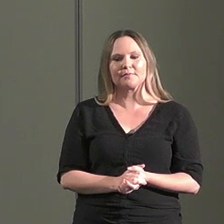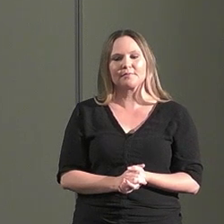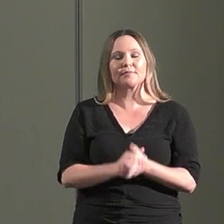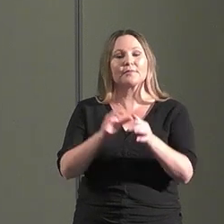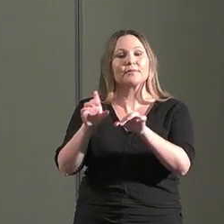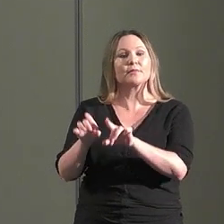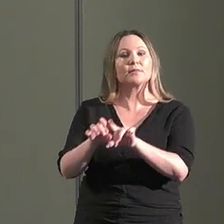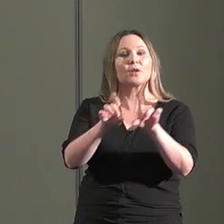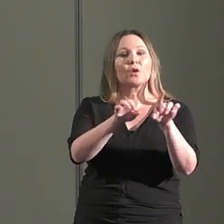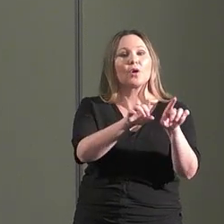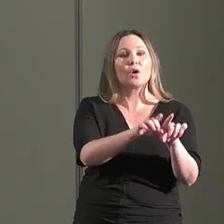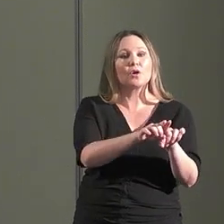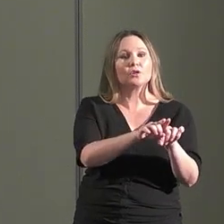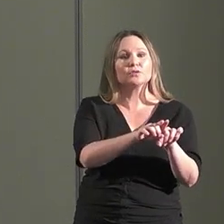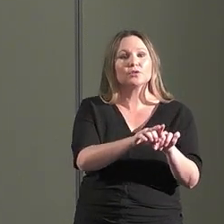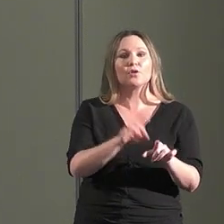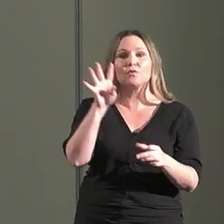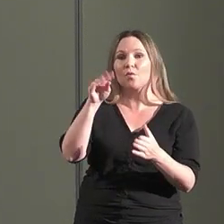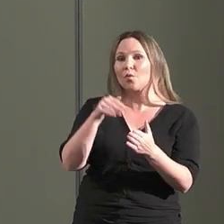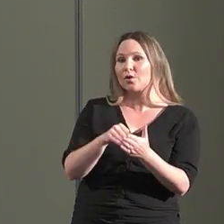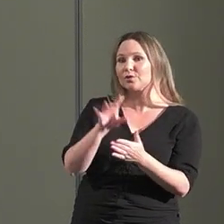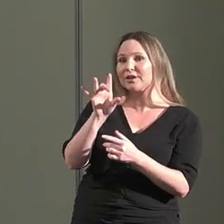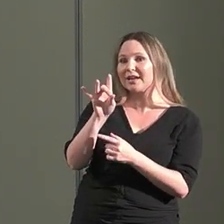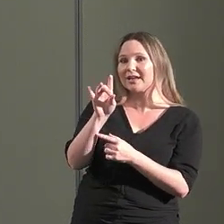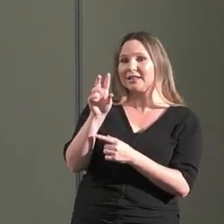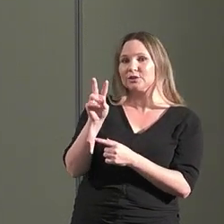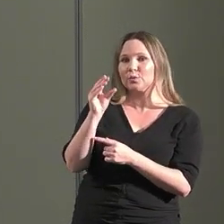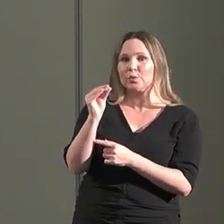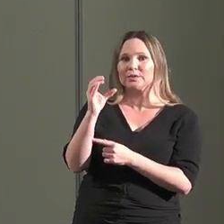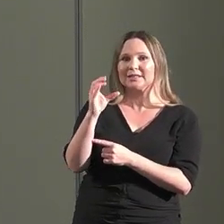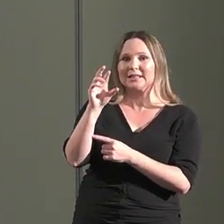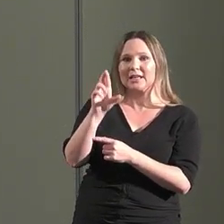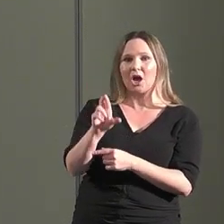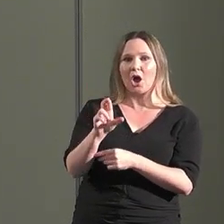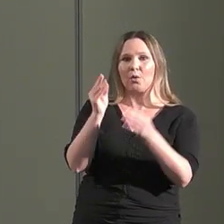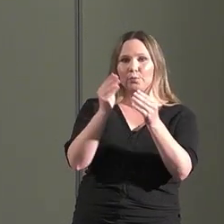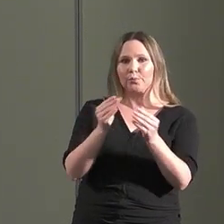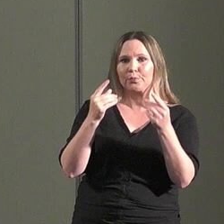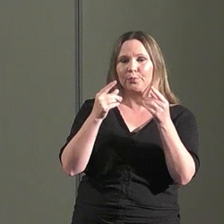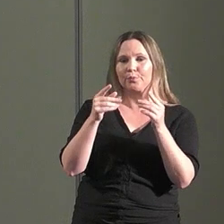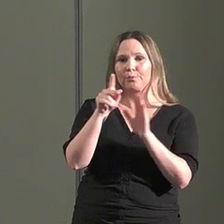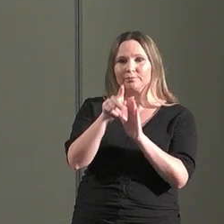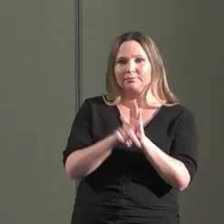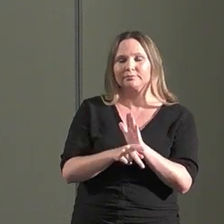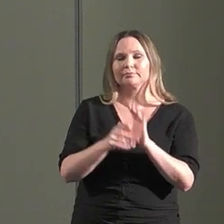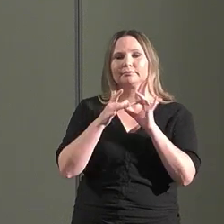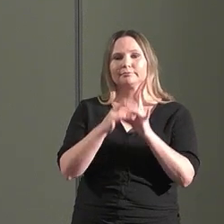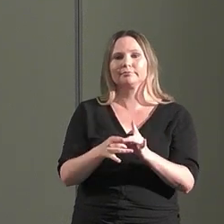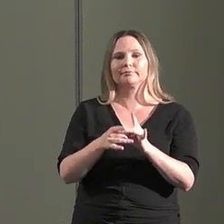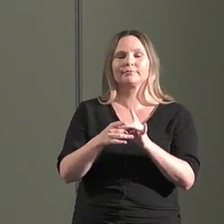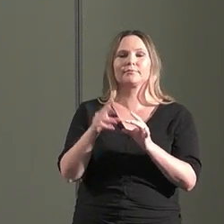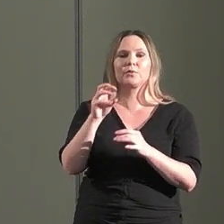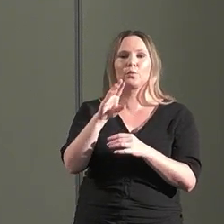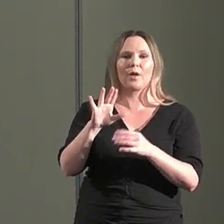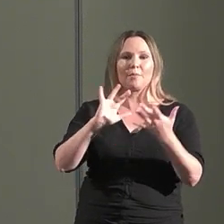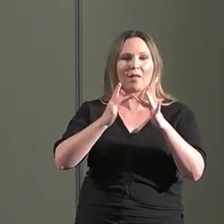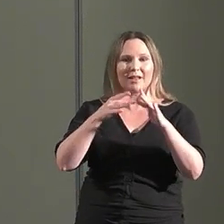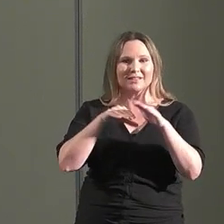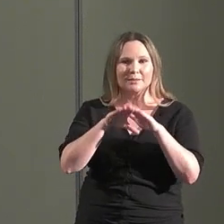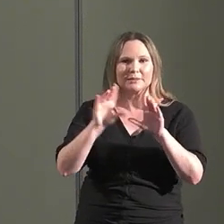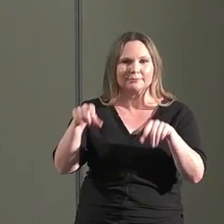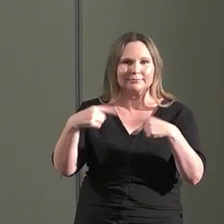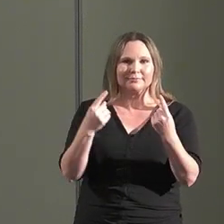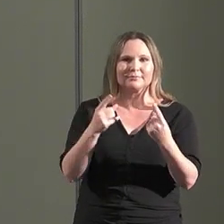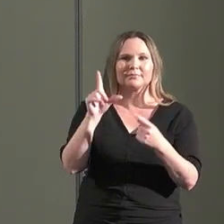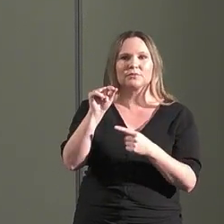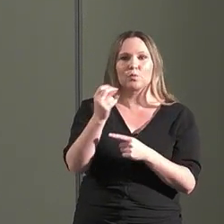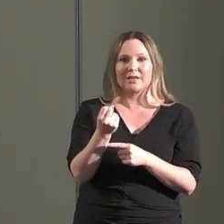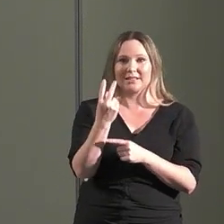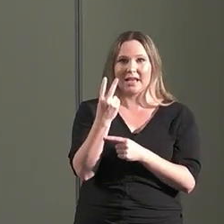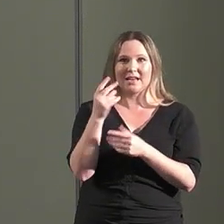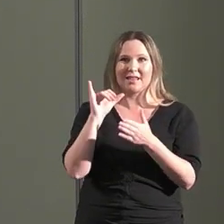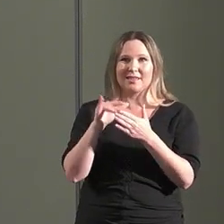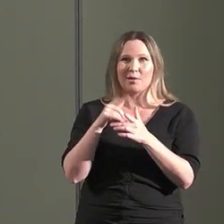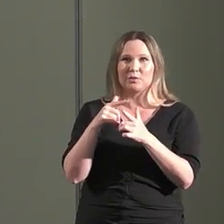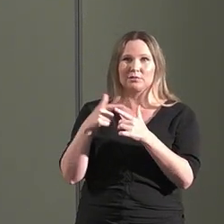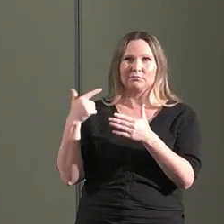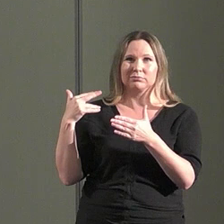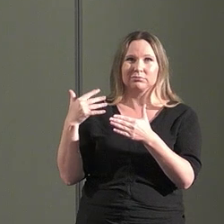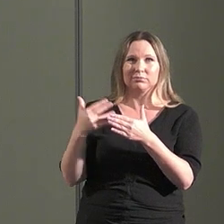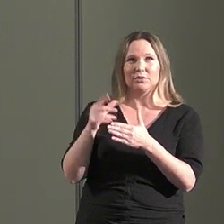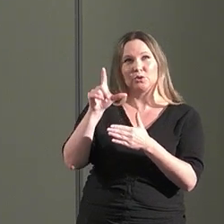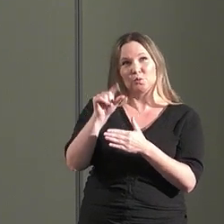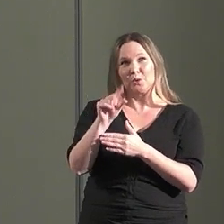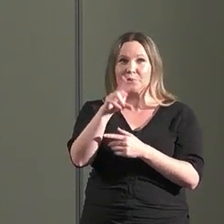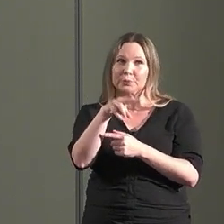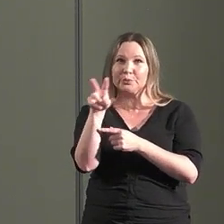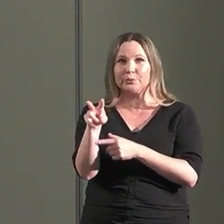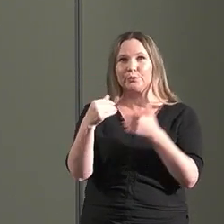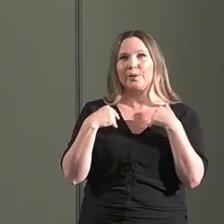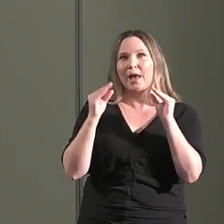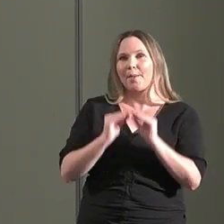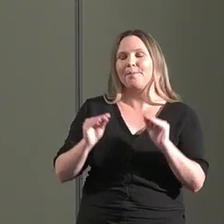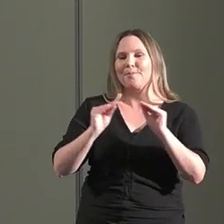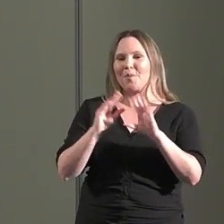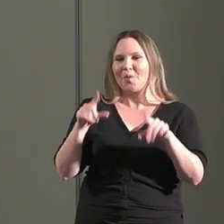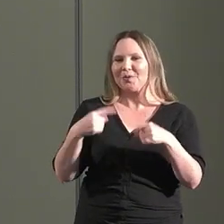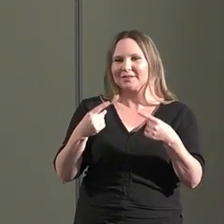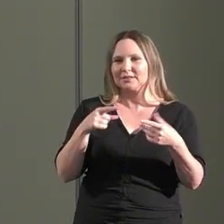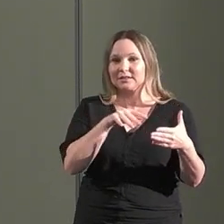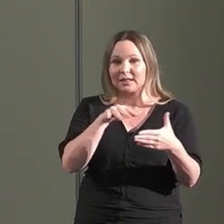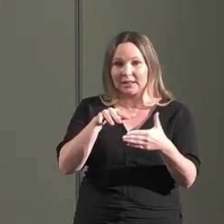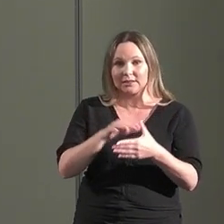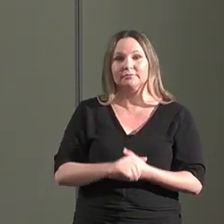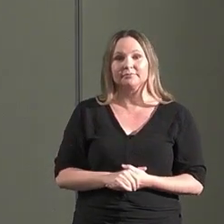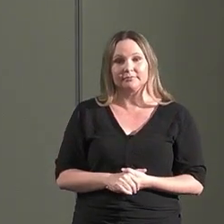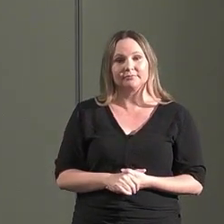Also there have been four 82 web accessibility resolution there is more since the study.